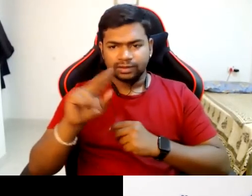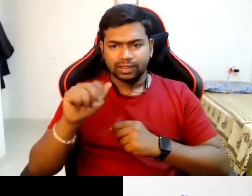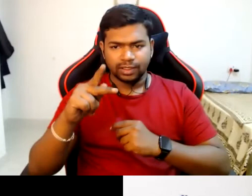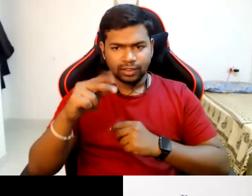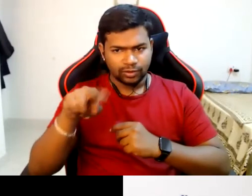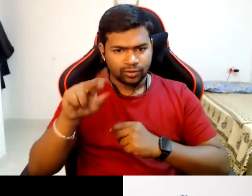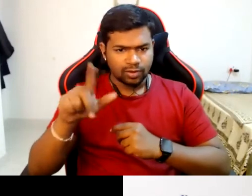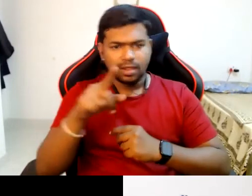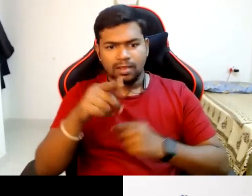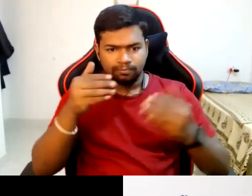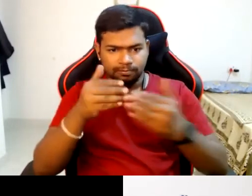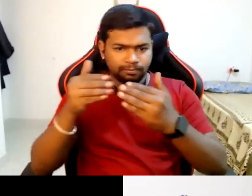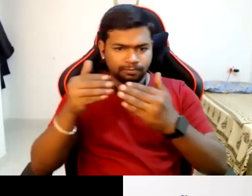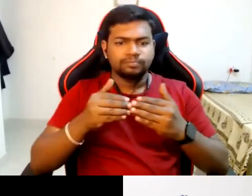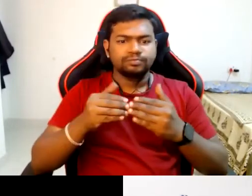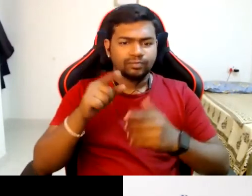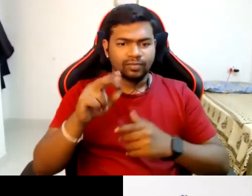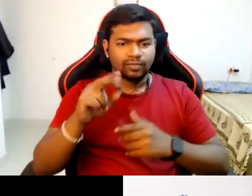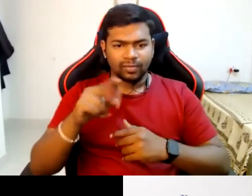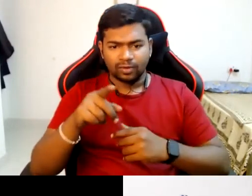Very wonderful learning experience for me.